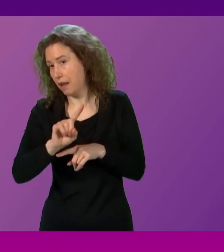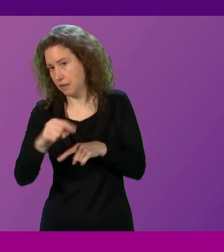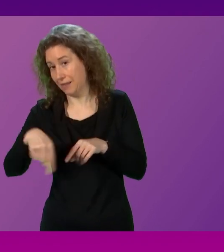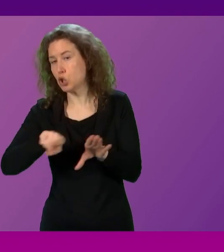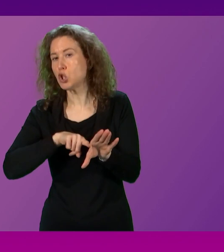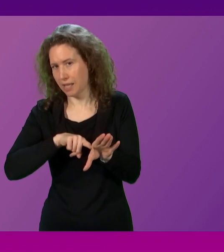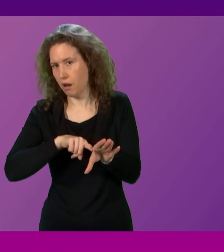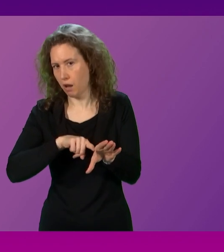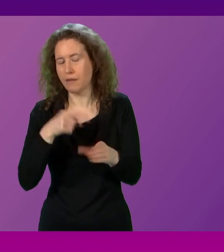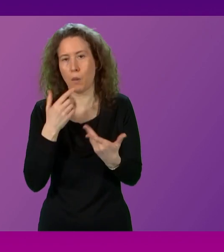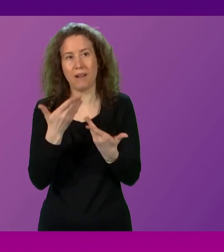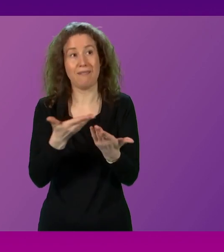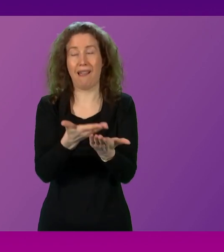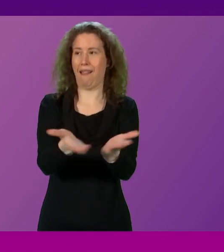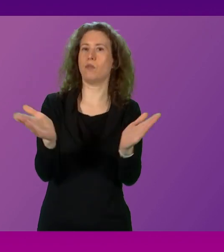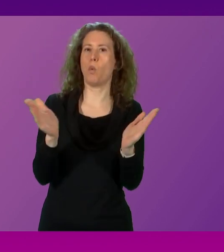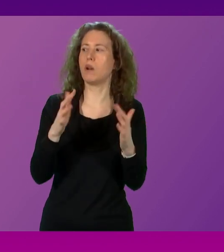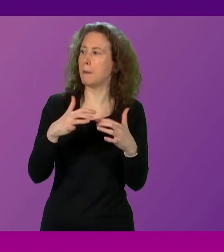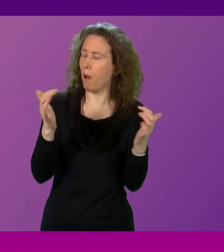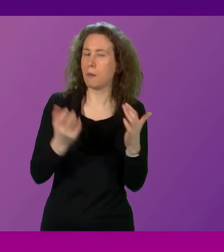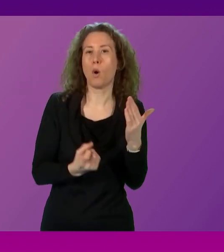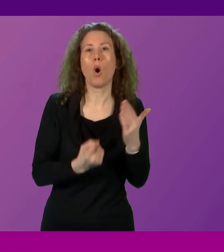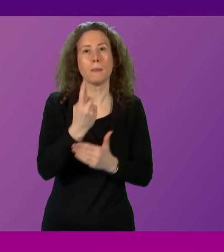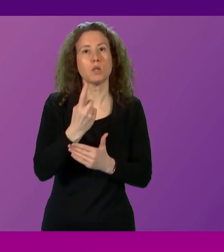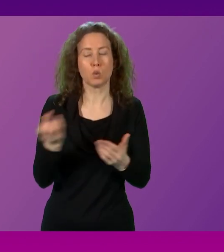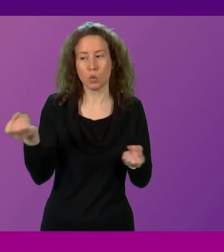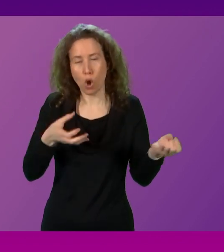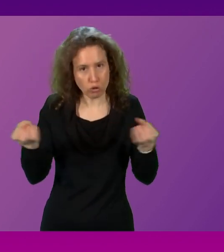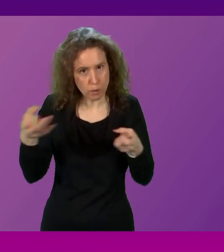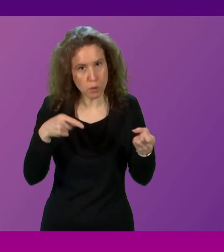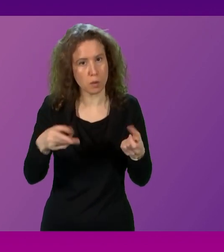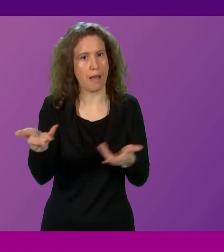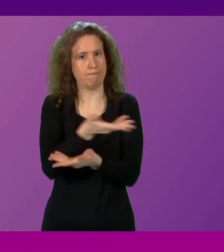year. Everyone across Parliament will have the opportunity to contribute to that consultation.